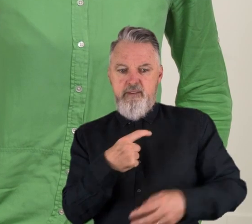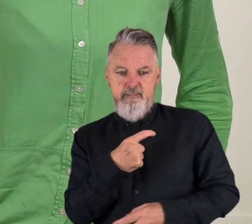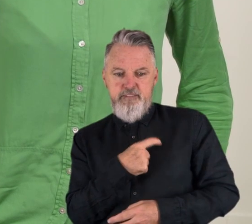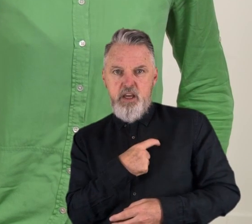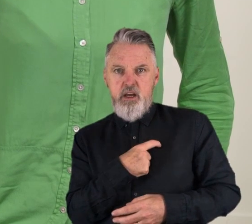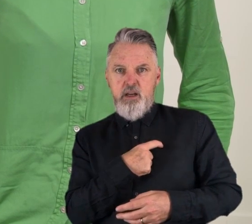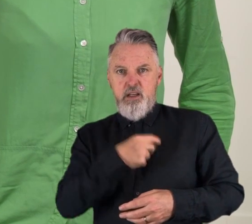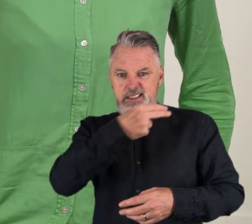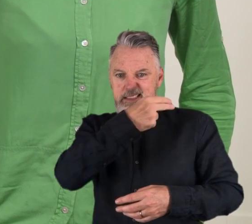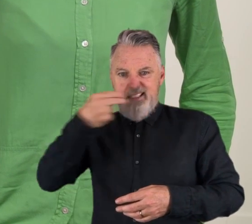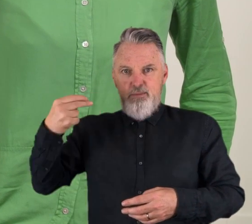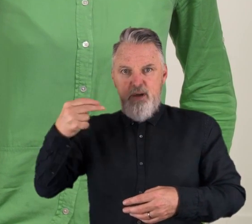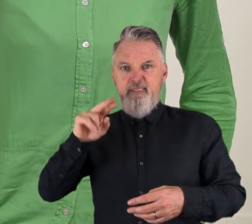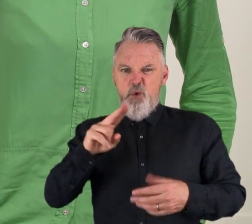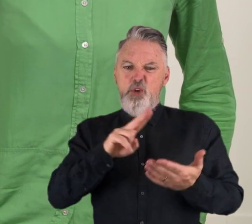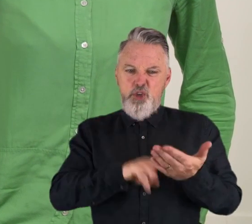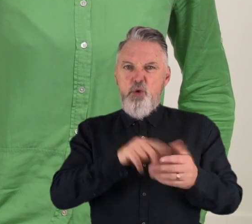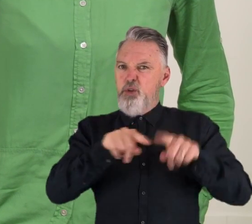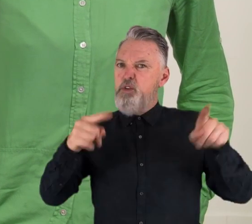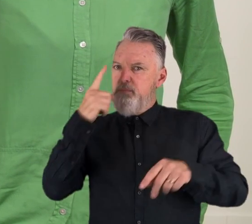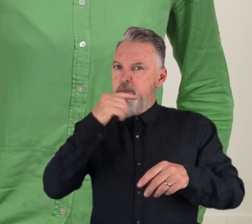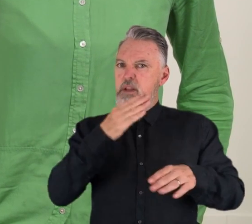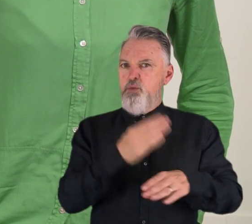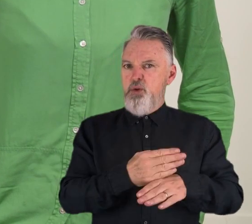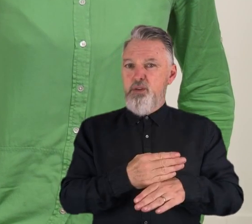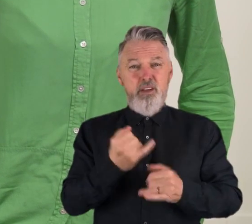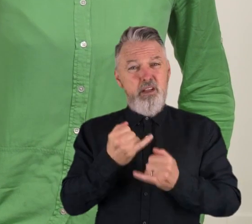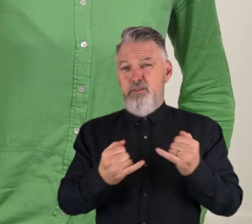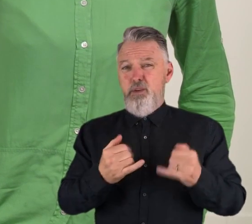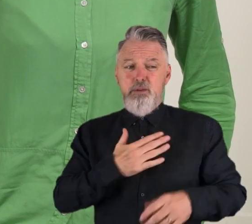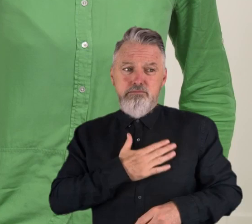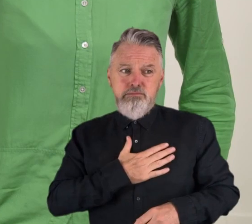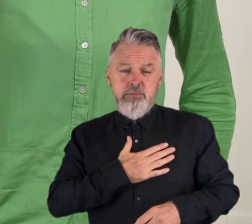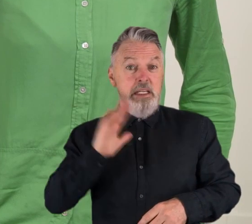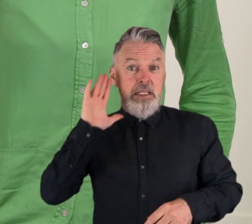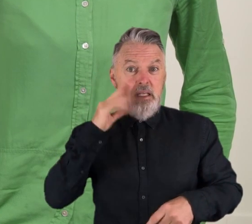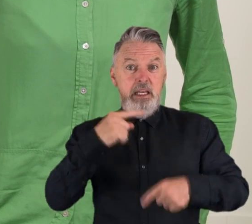that is currently the norm for neurodiverse people at work. It's heartbreaking to hear neurodiverse people tell us